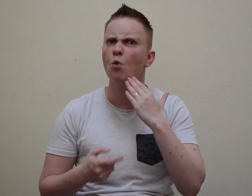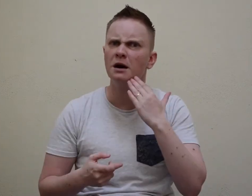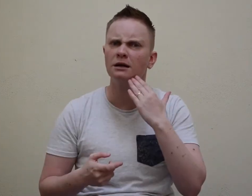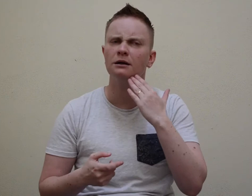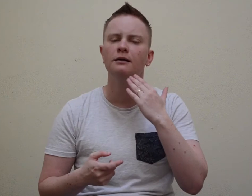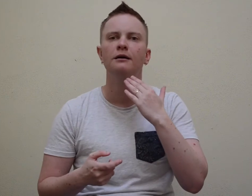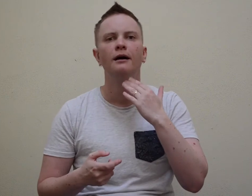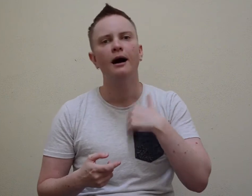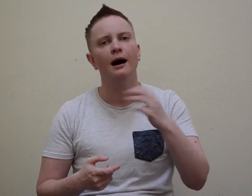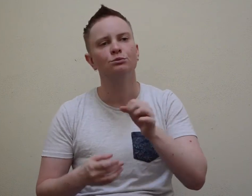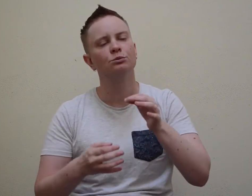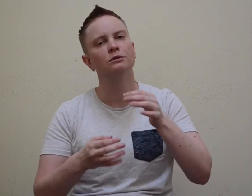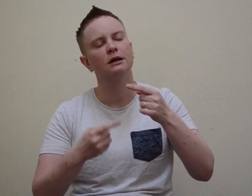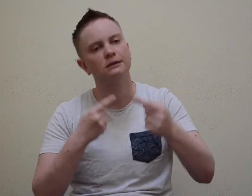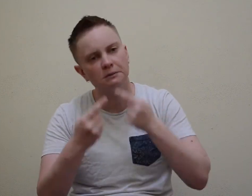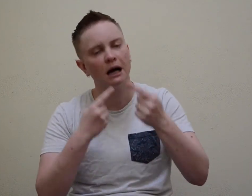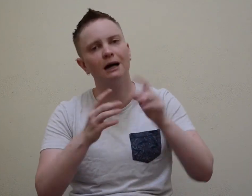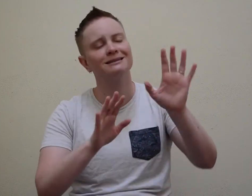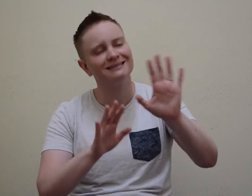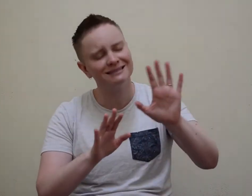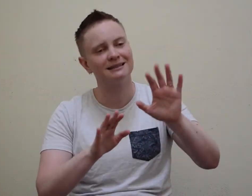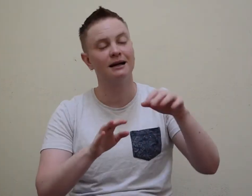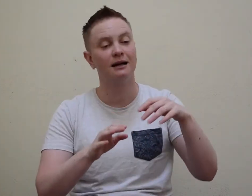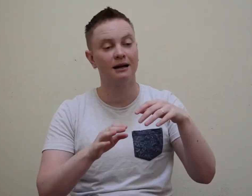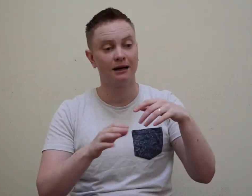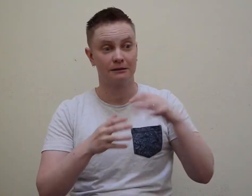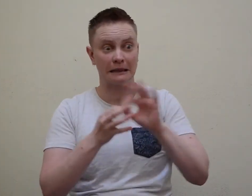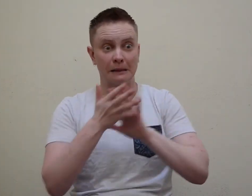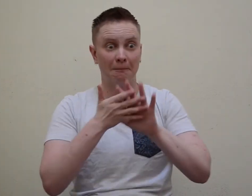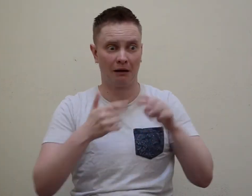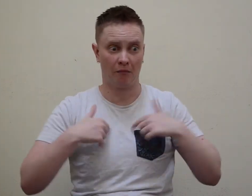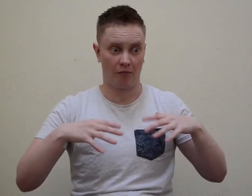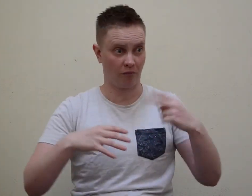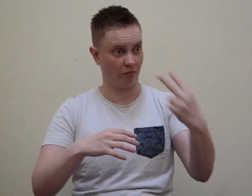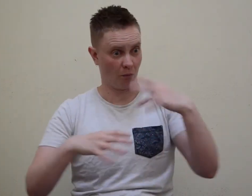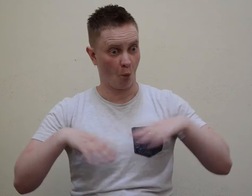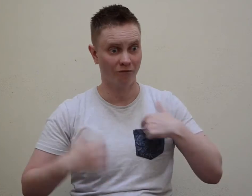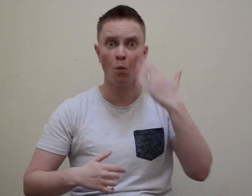you're still a woman and I still see you as a woman, and I've had to explain to them, it doesn't, you know,